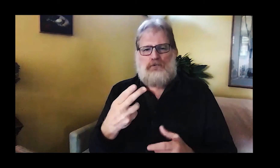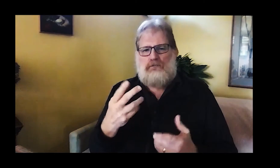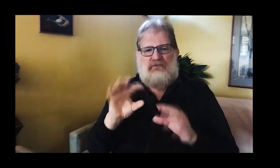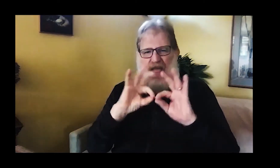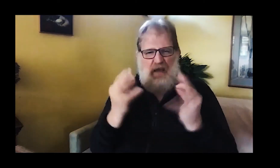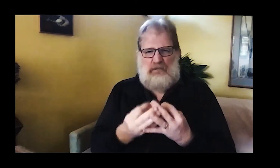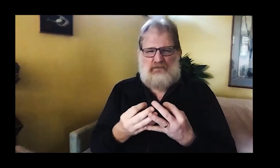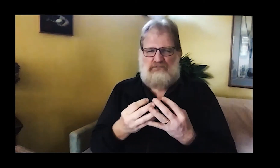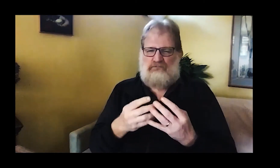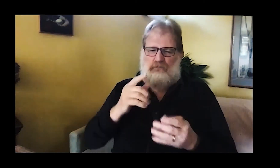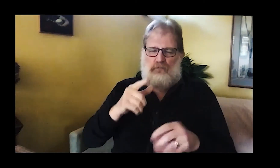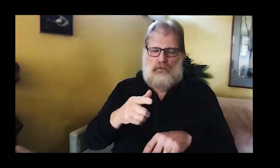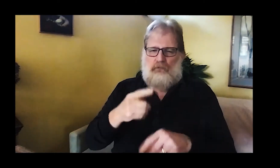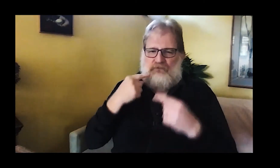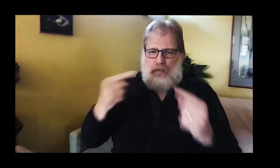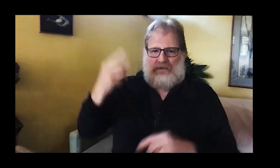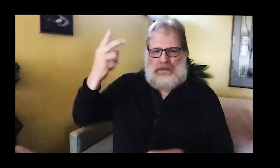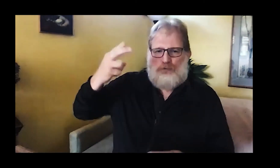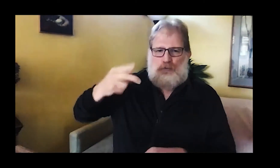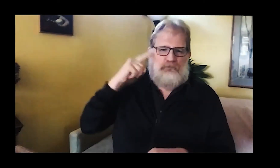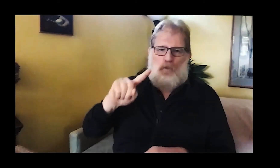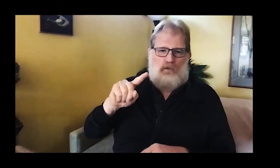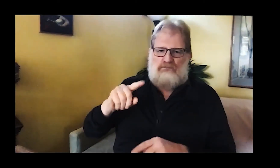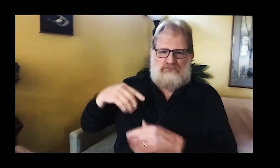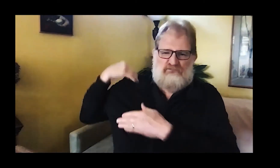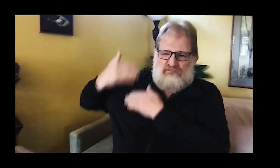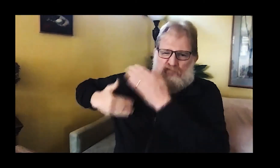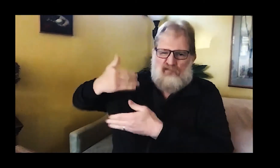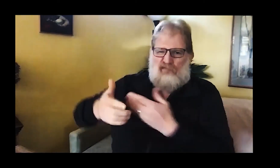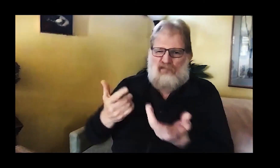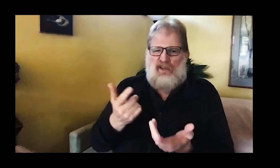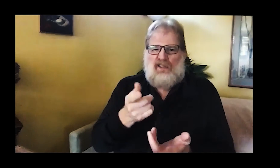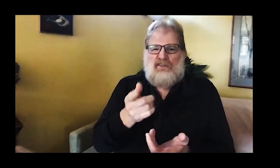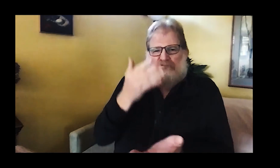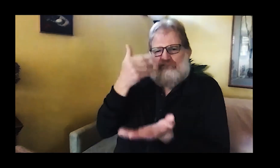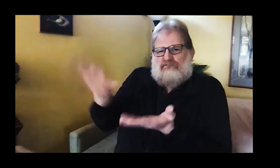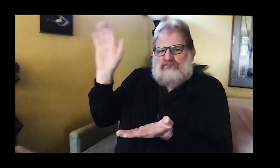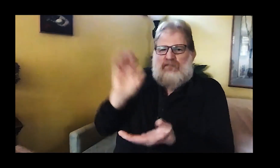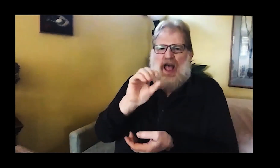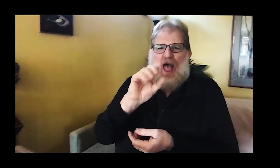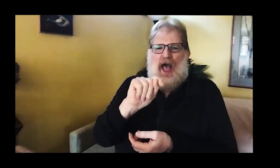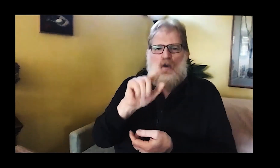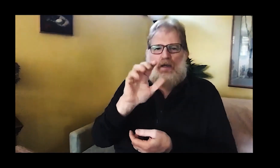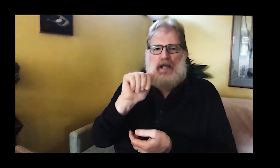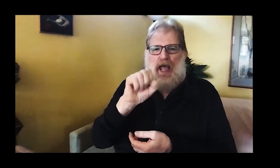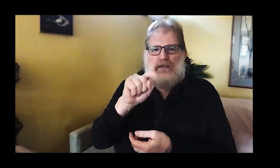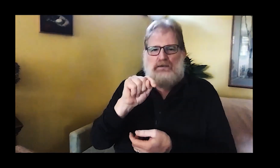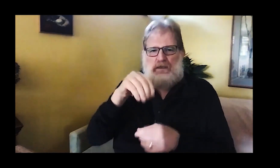so to speak. It was a multi-generational family of outcasts in that town.